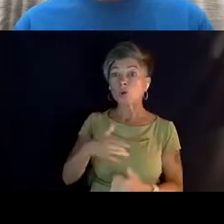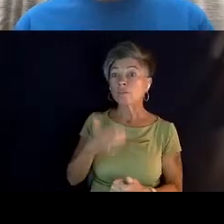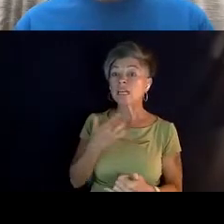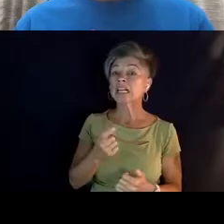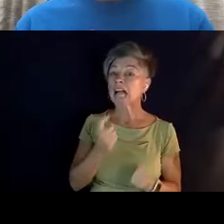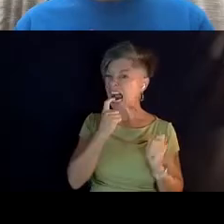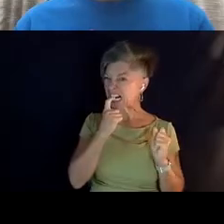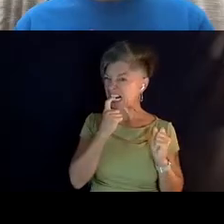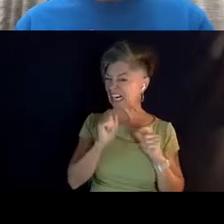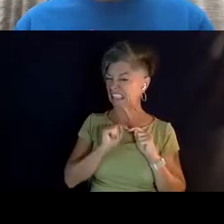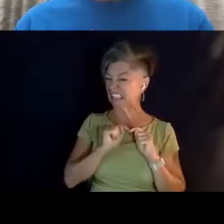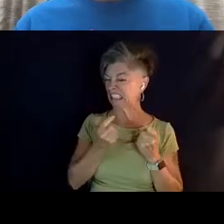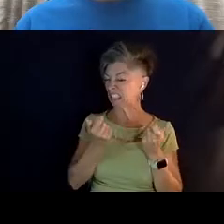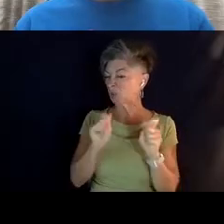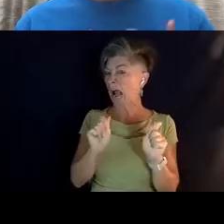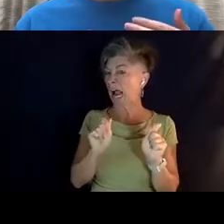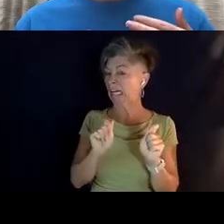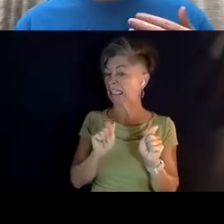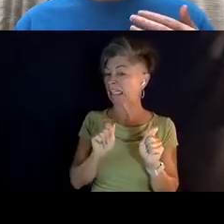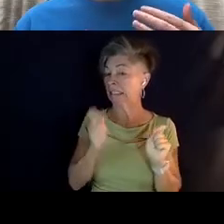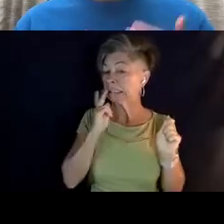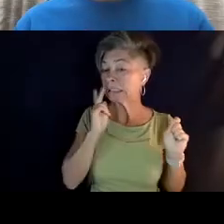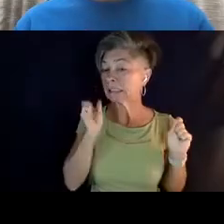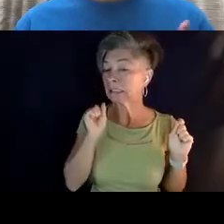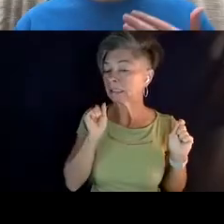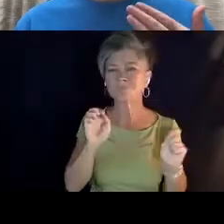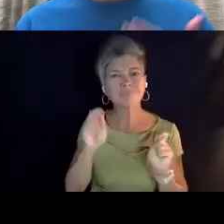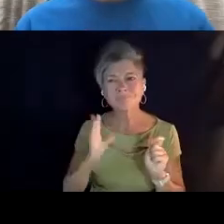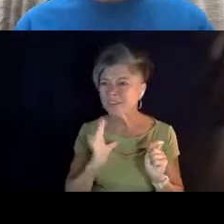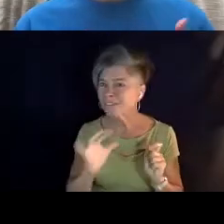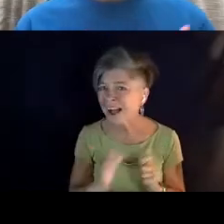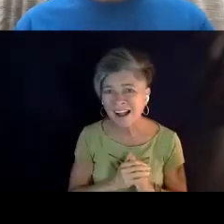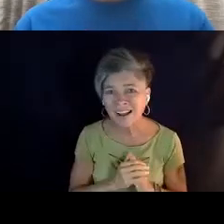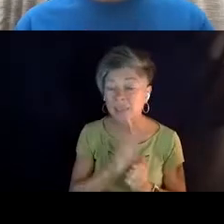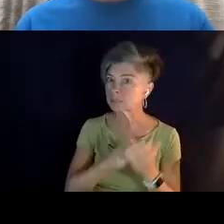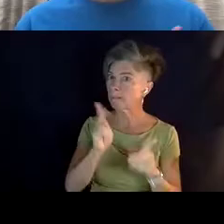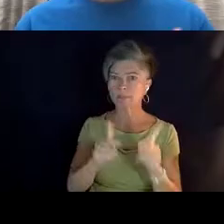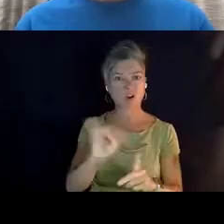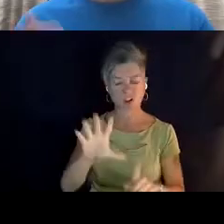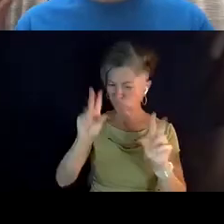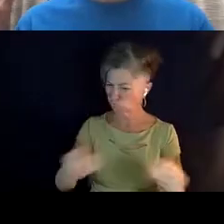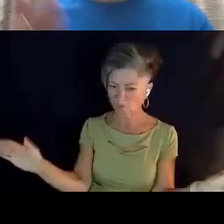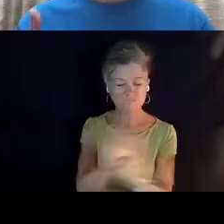Some people want to do it a lot more aggressively. So I think about a train, like, zipping